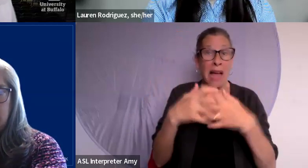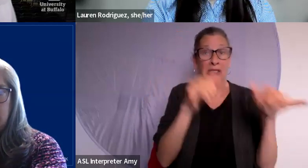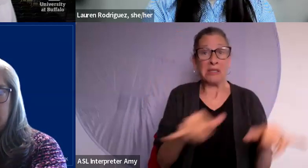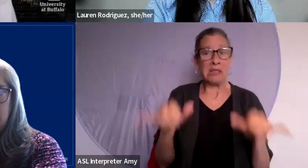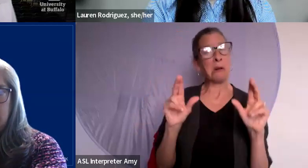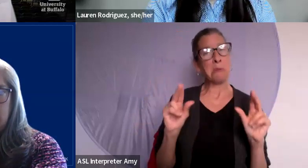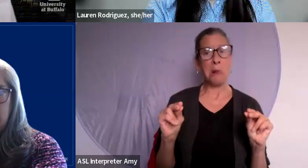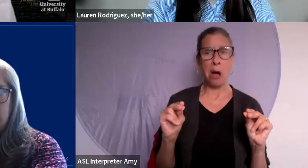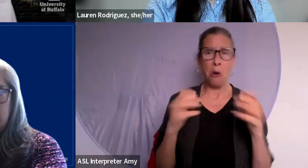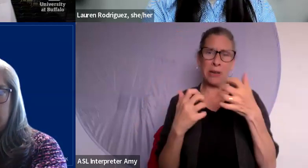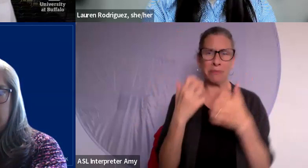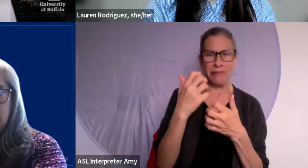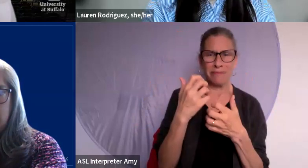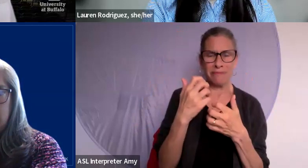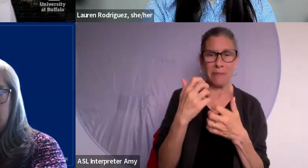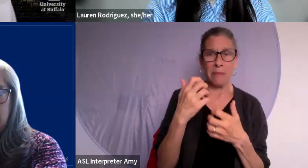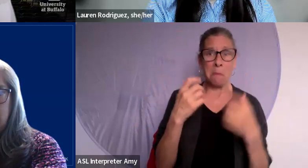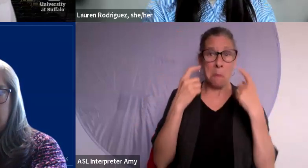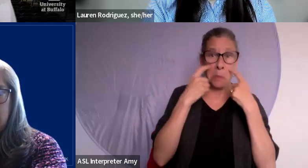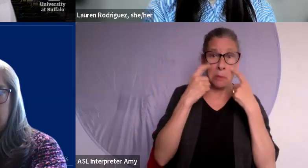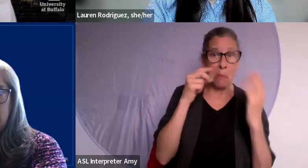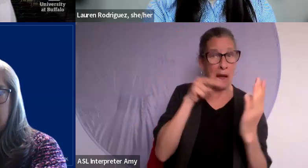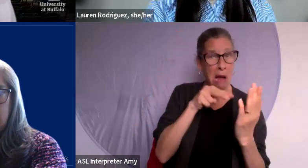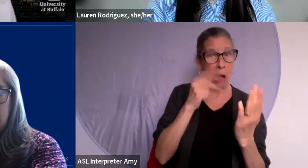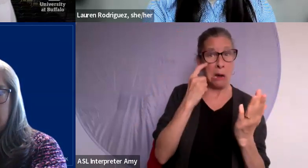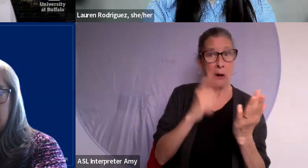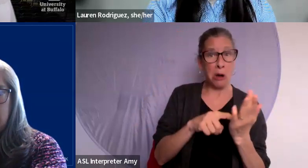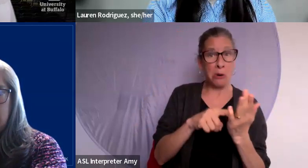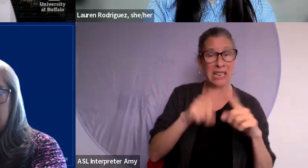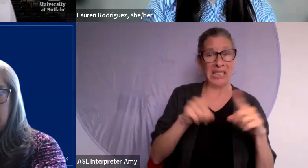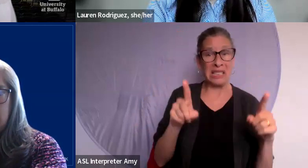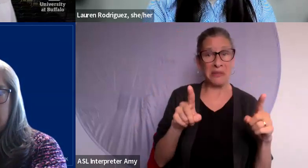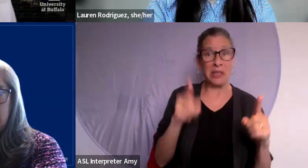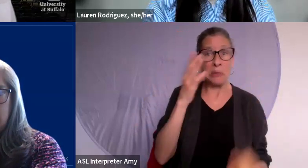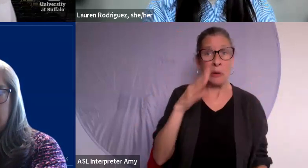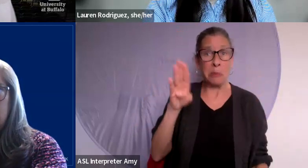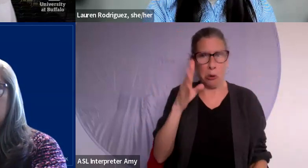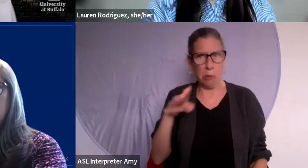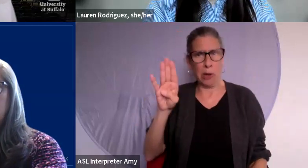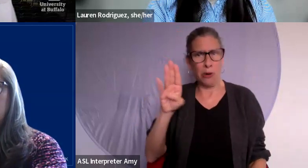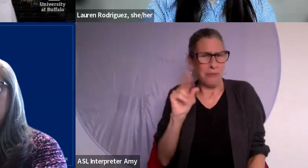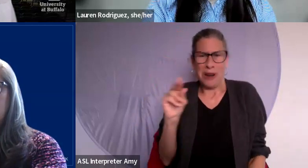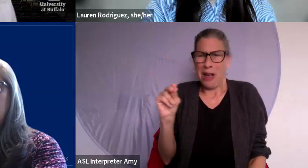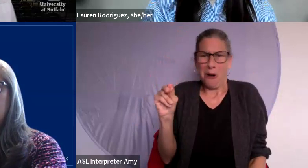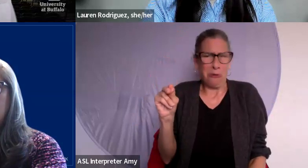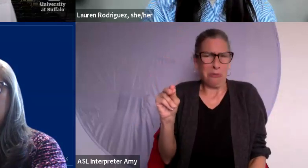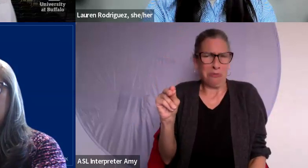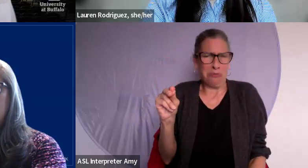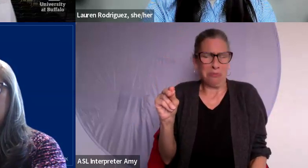not. Could my eyes see the difference between those two shades of blue? No, I couldn't. So even though it technically